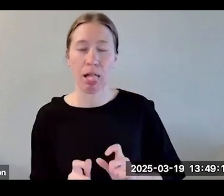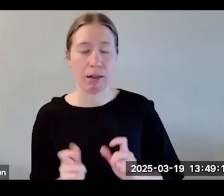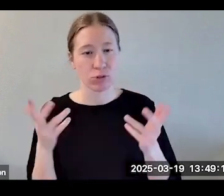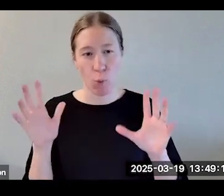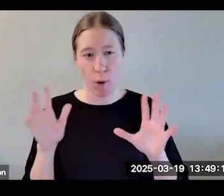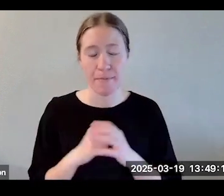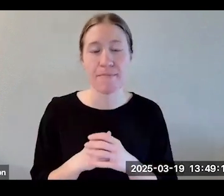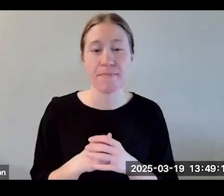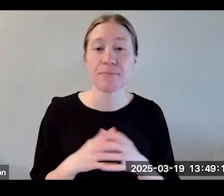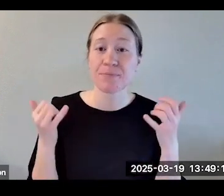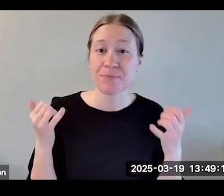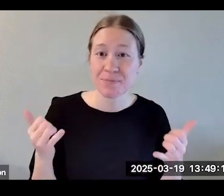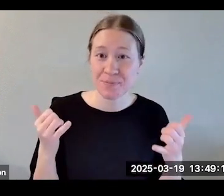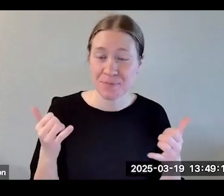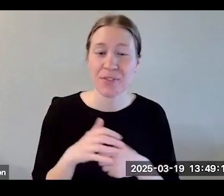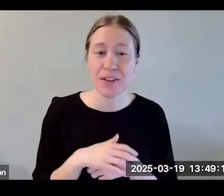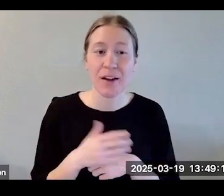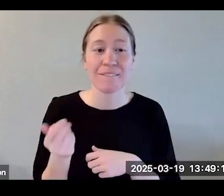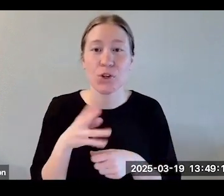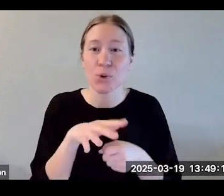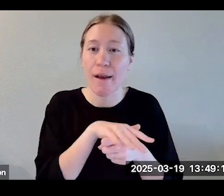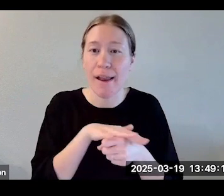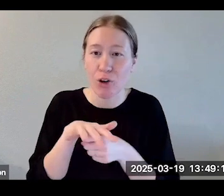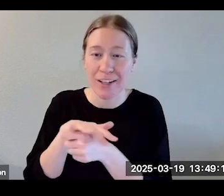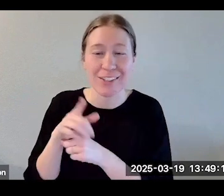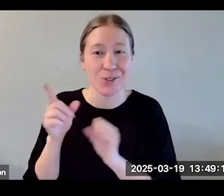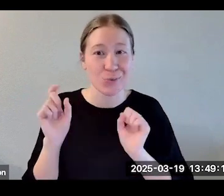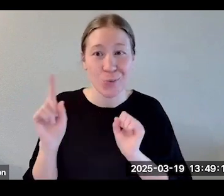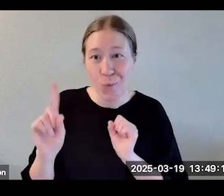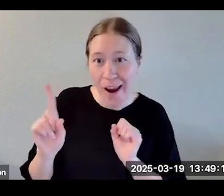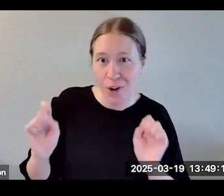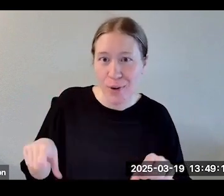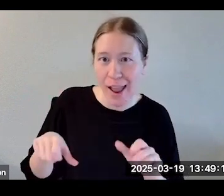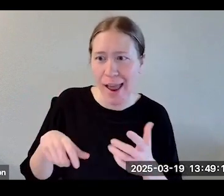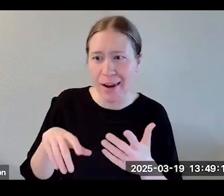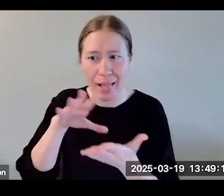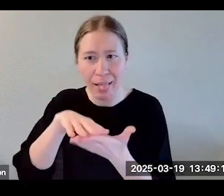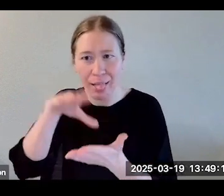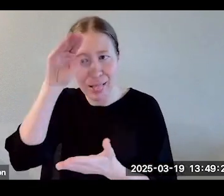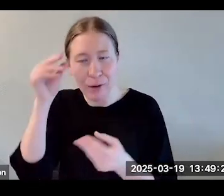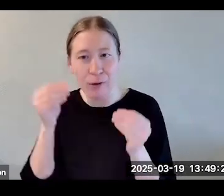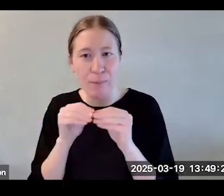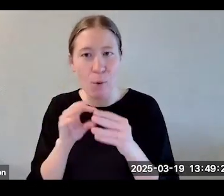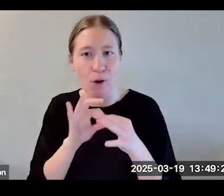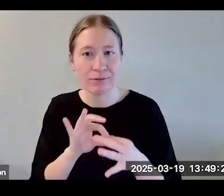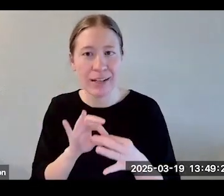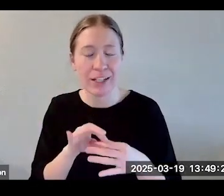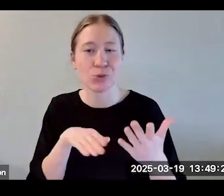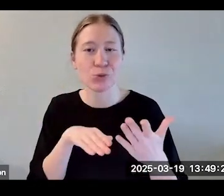So a couple of areas where you can learn more about document accessibility.